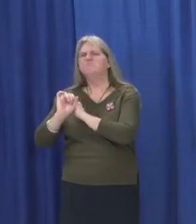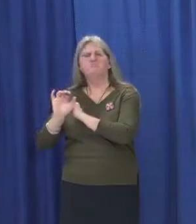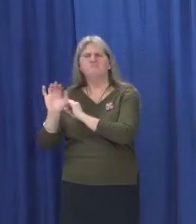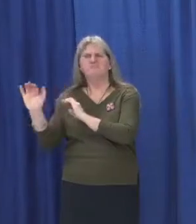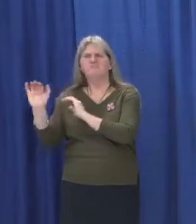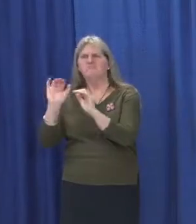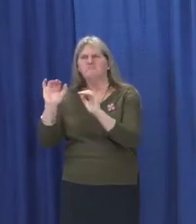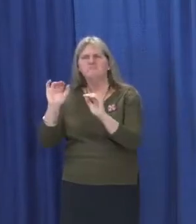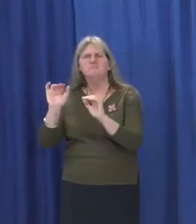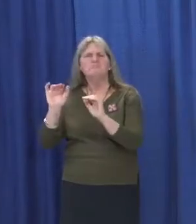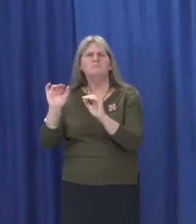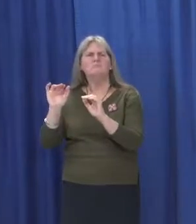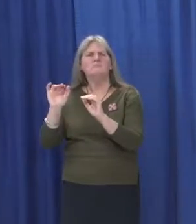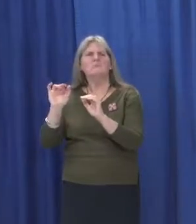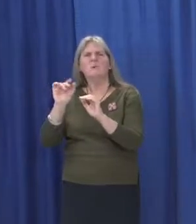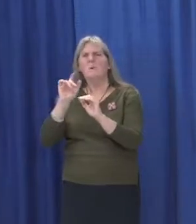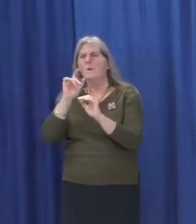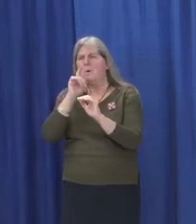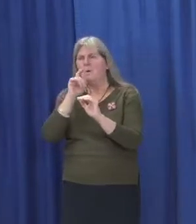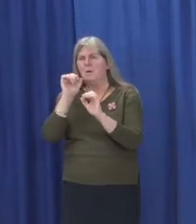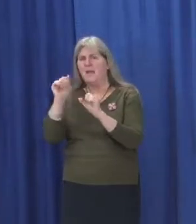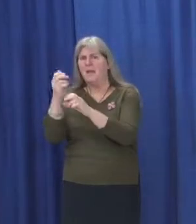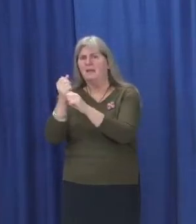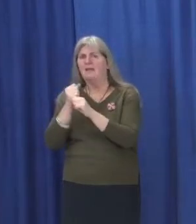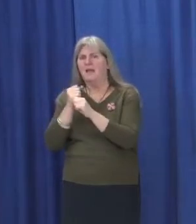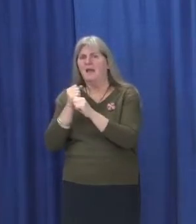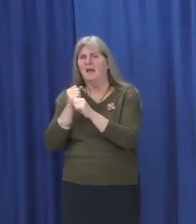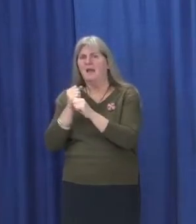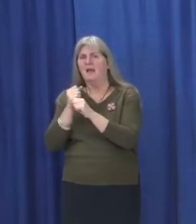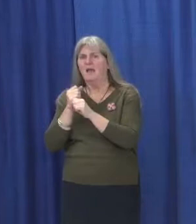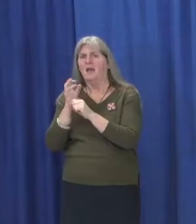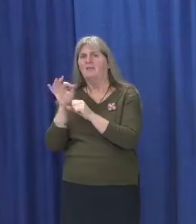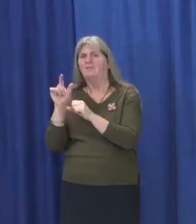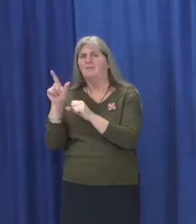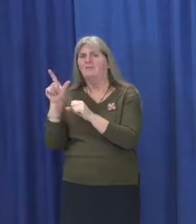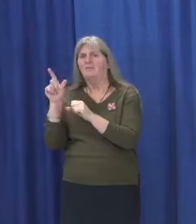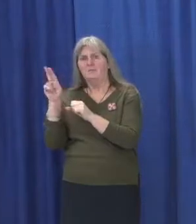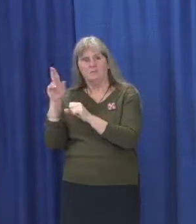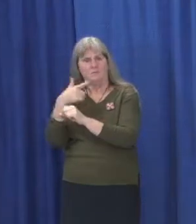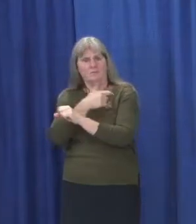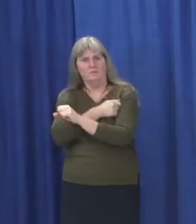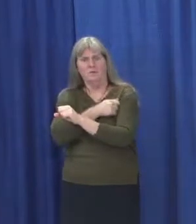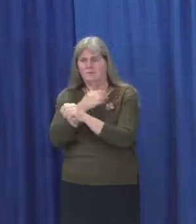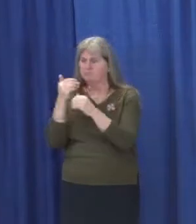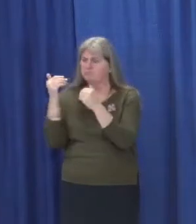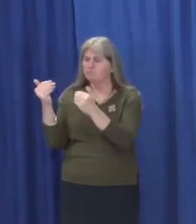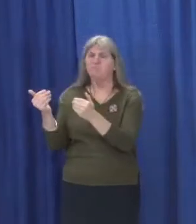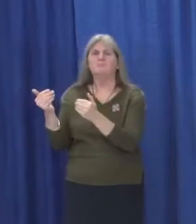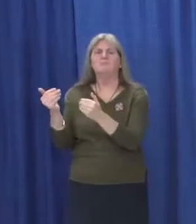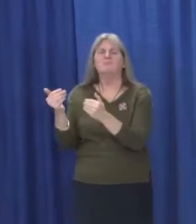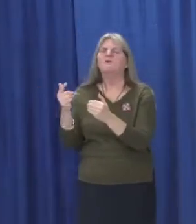started and I encourage those who are eligible to get the vaccine as soon as it comes up.